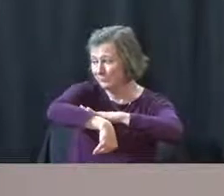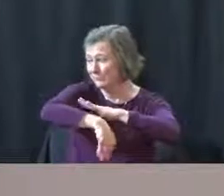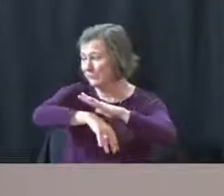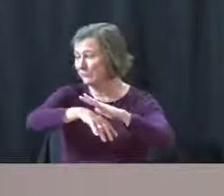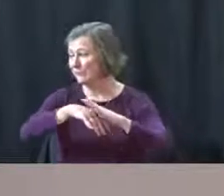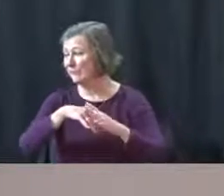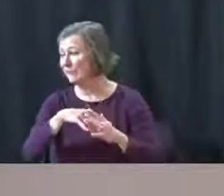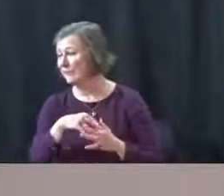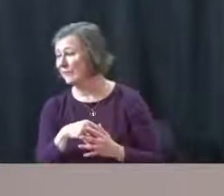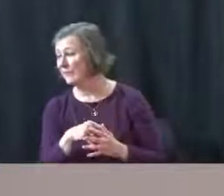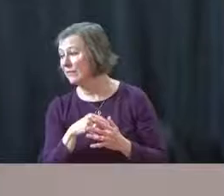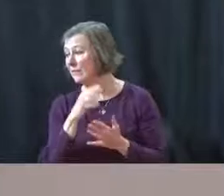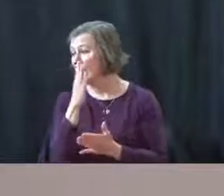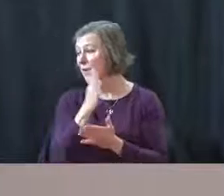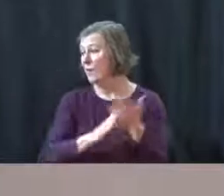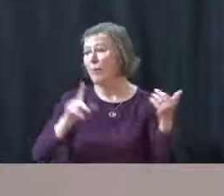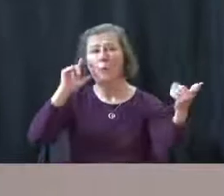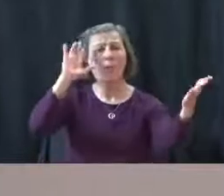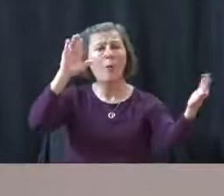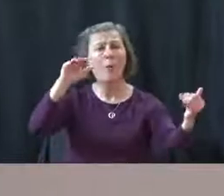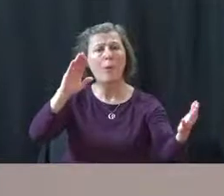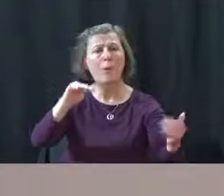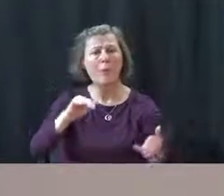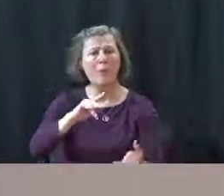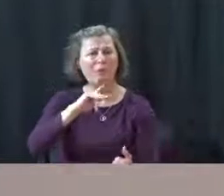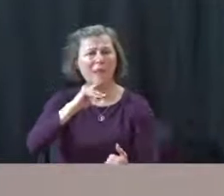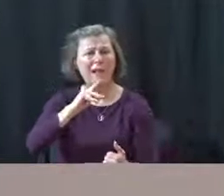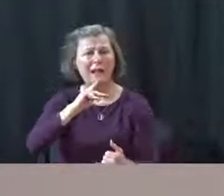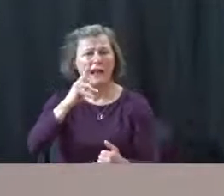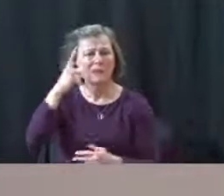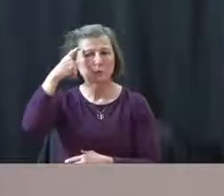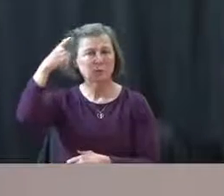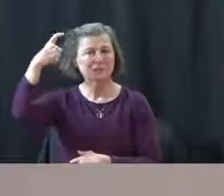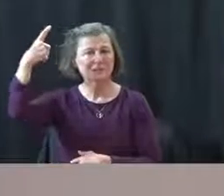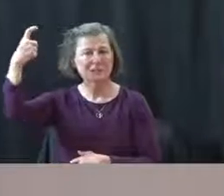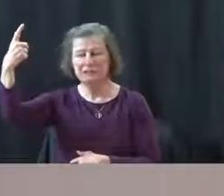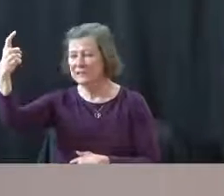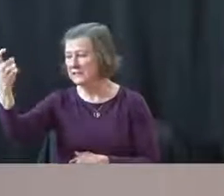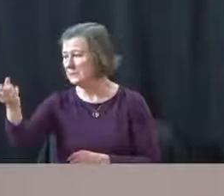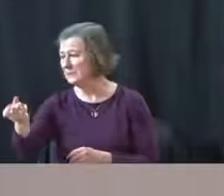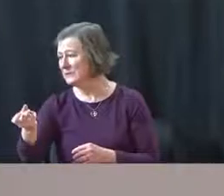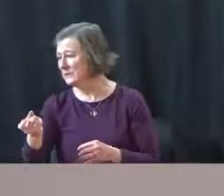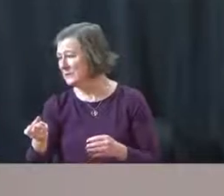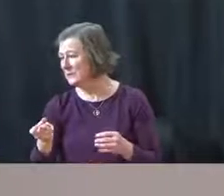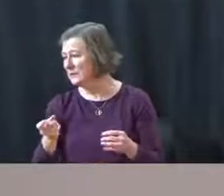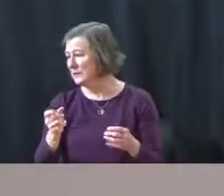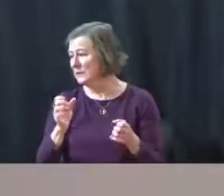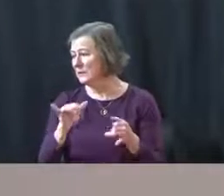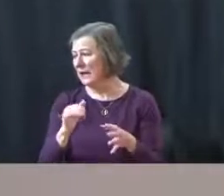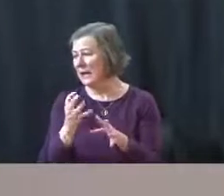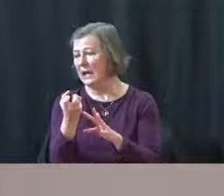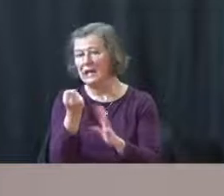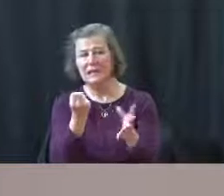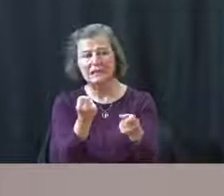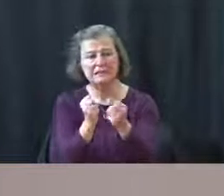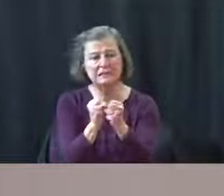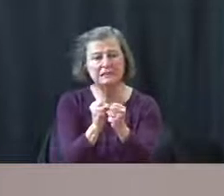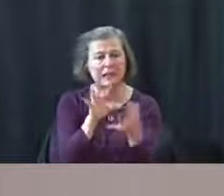Some hope all those plastic dreams can unclench all those greedy hands.